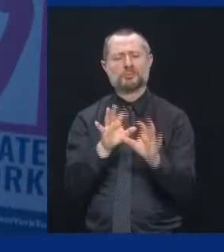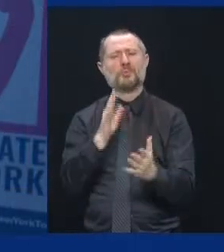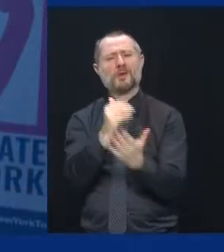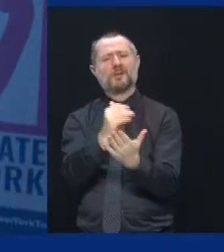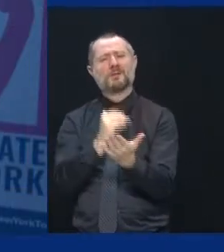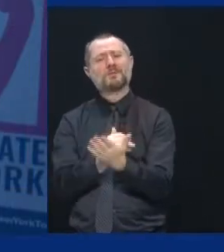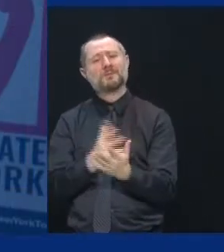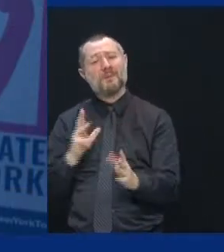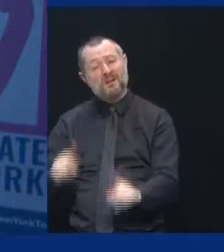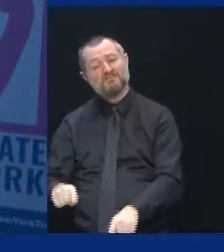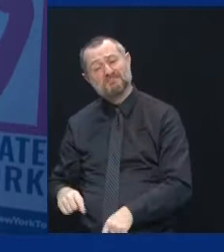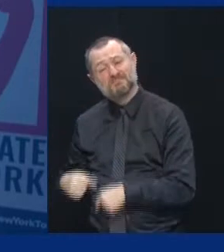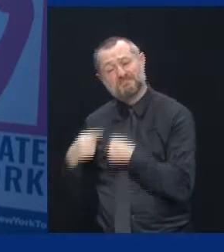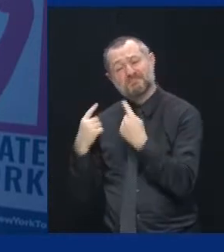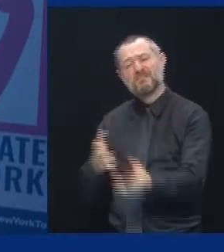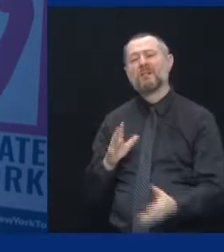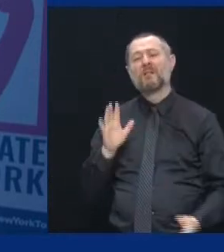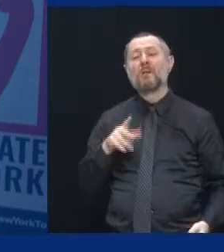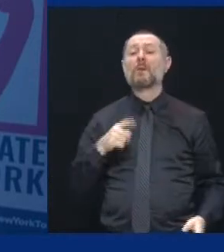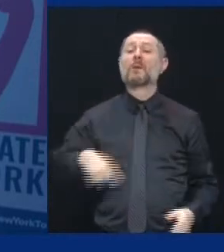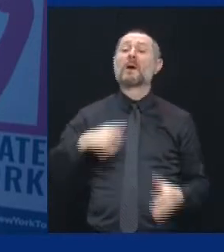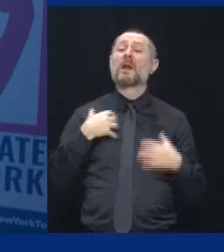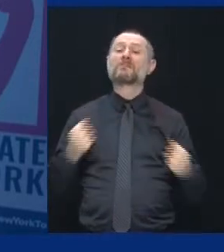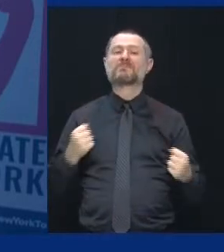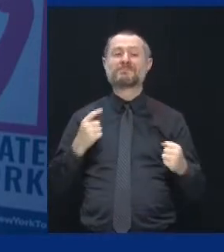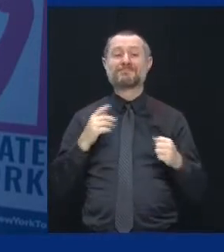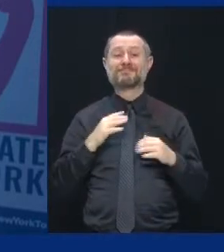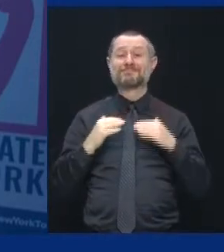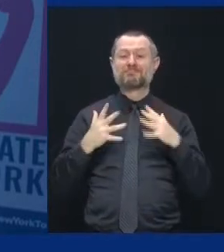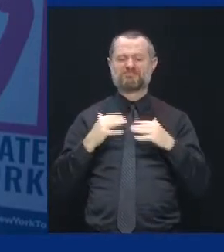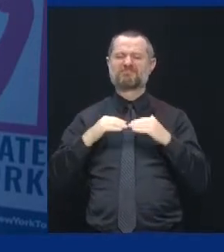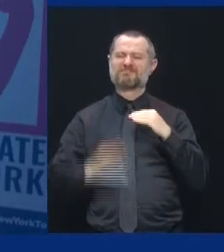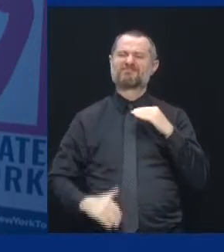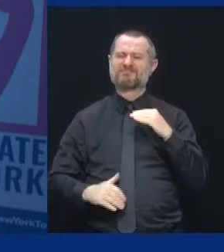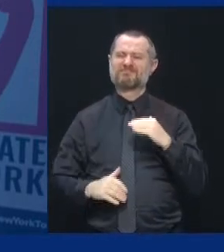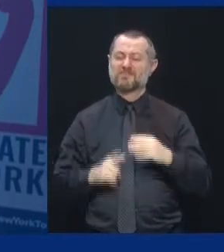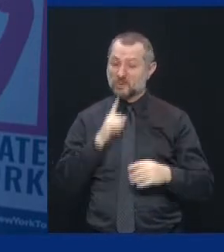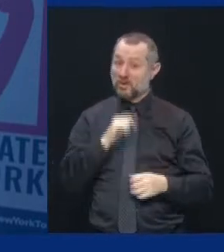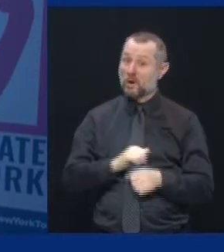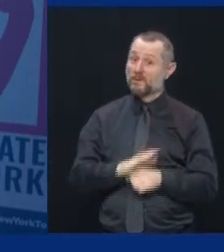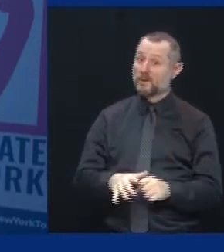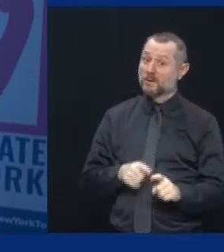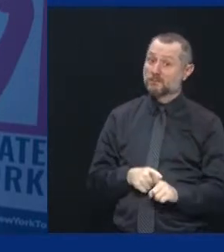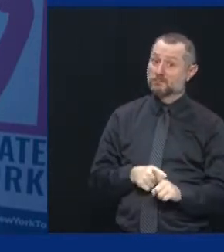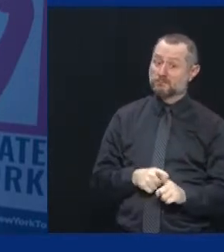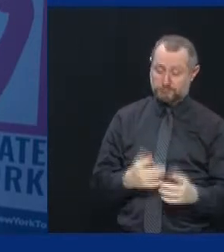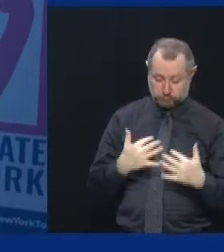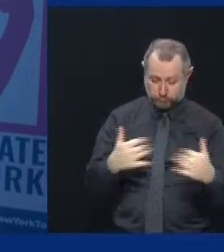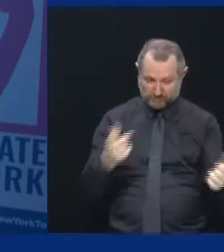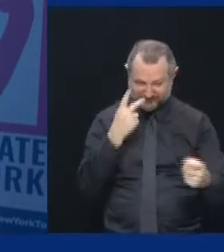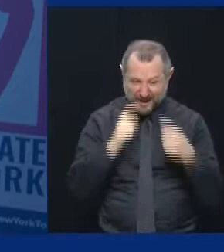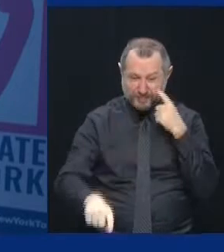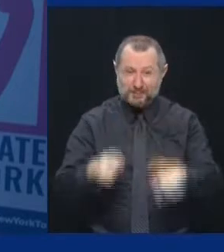IT. THAT THIS NATION HAS TO LEARN THE DEEP E ER LESSON OF THE STRUCTURAL HEALTH CARE